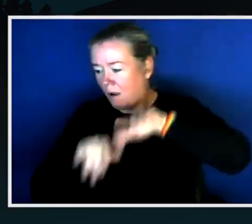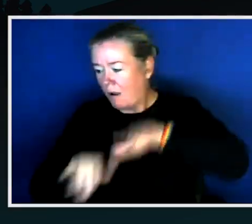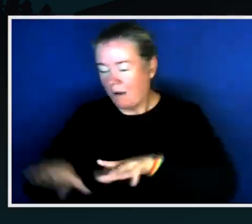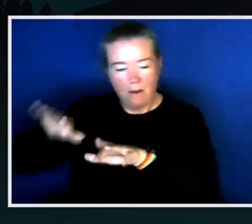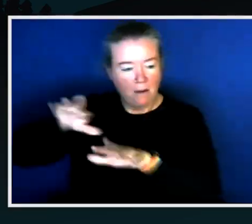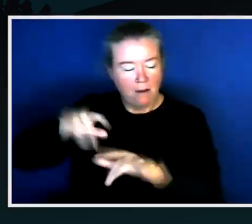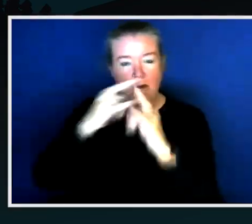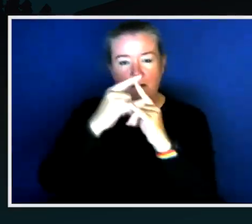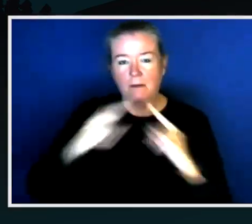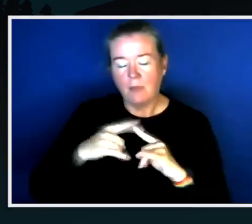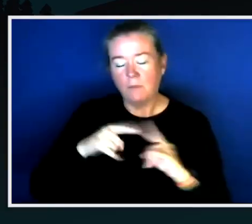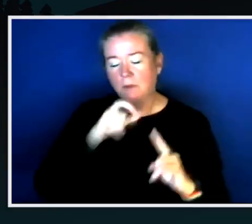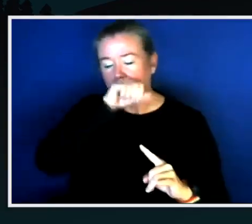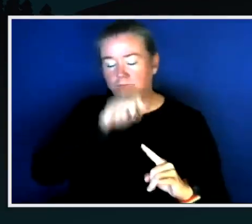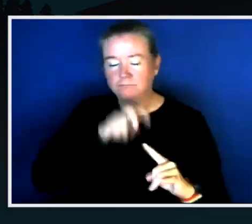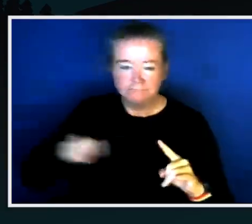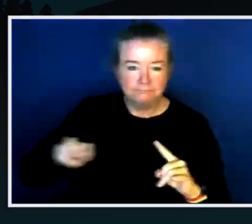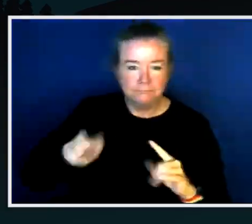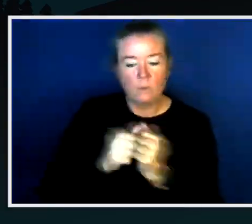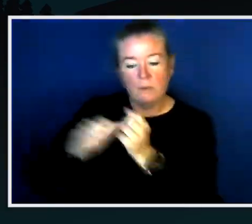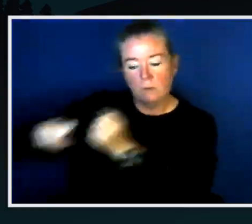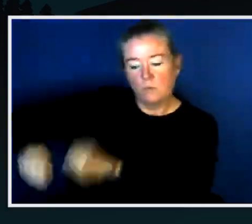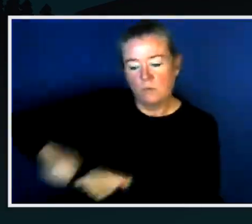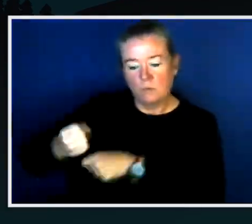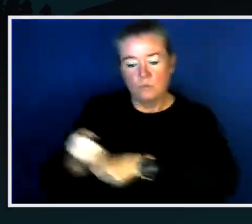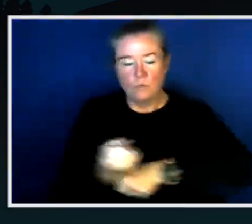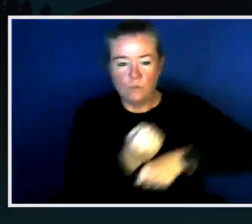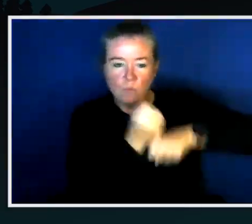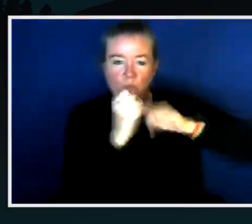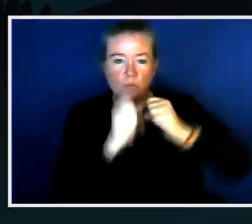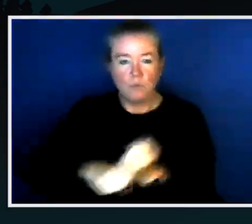navigate the lake in canoes and paddleboats while a lifeguard supervises from a kayak.